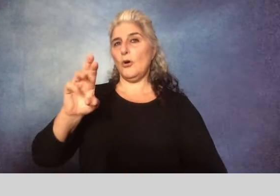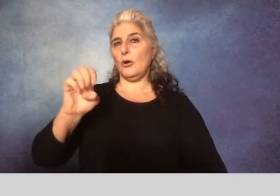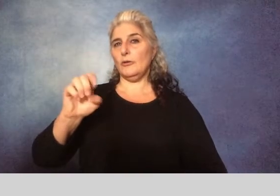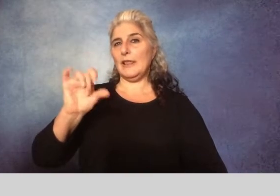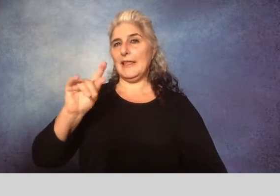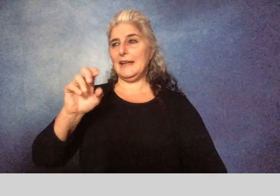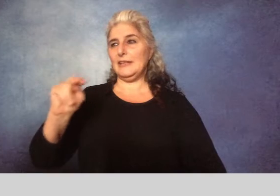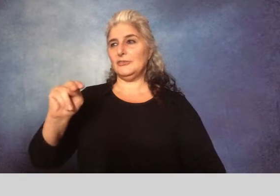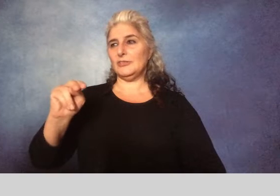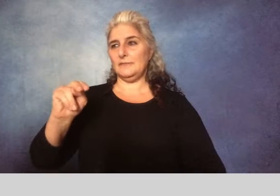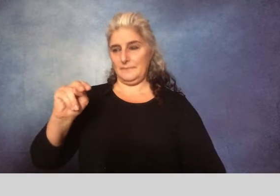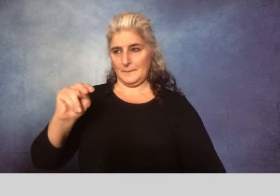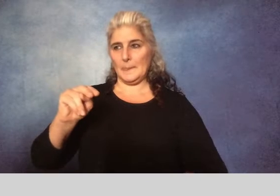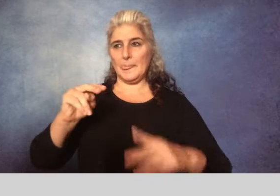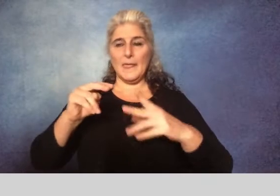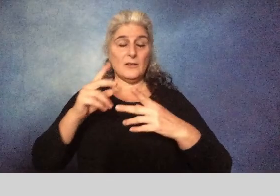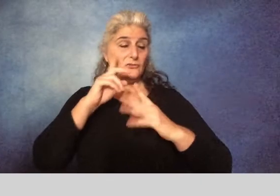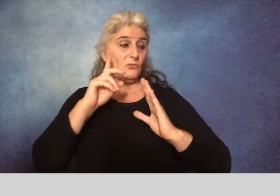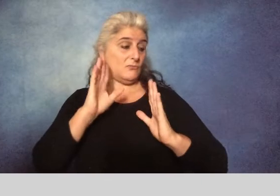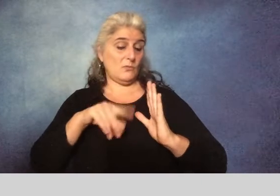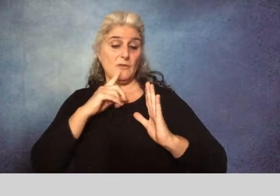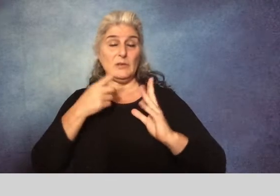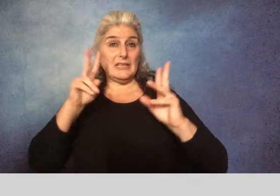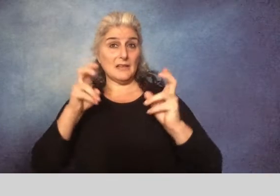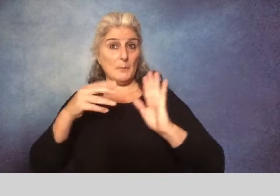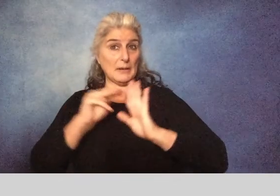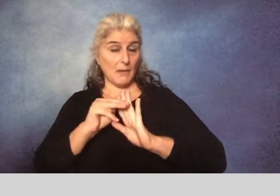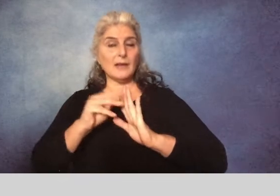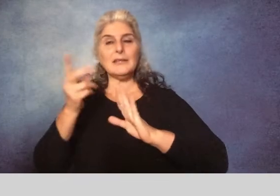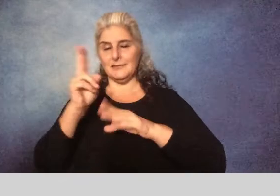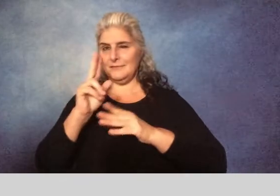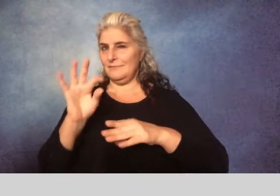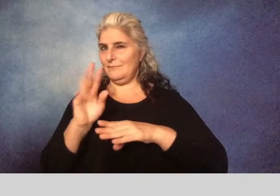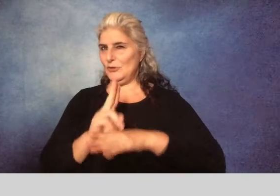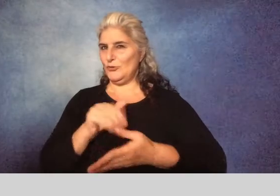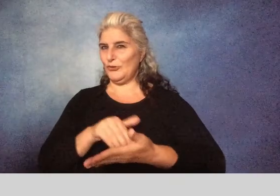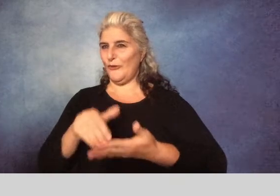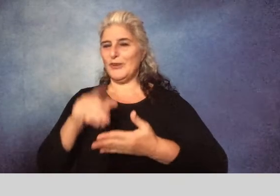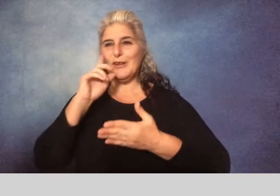It's often used for topic modeling. In this example, the genres for Fiona Apple,